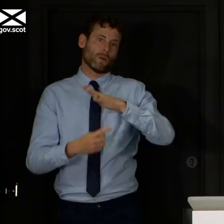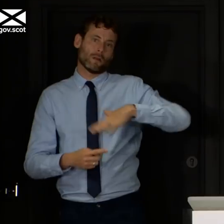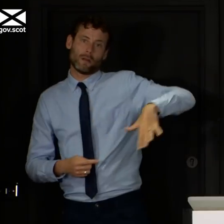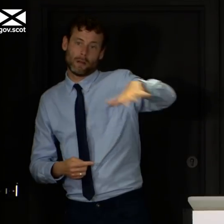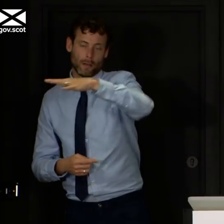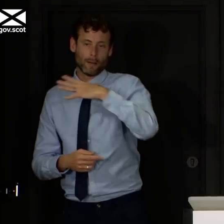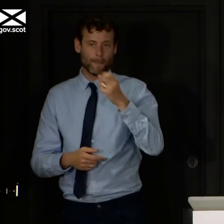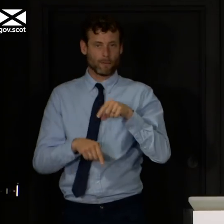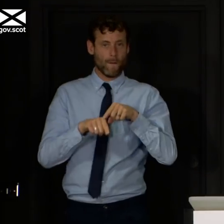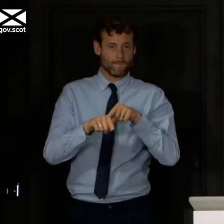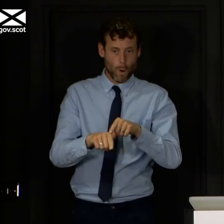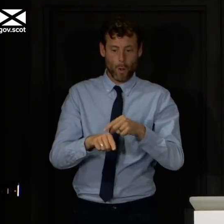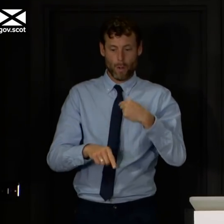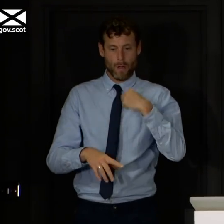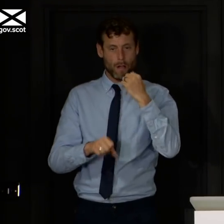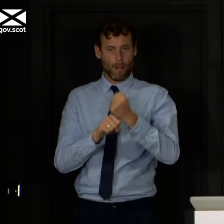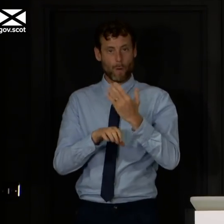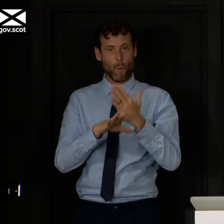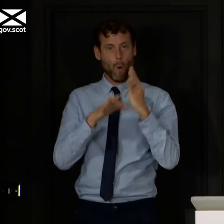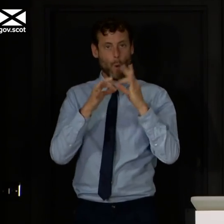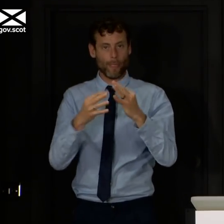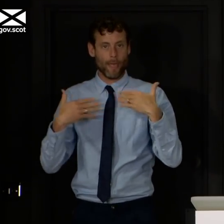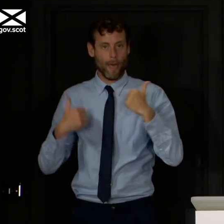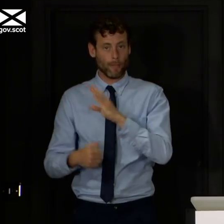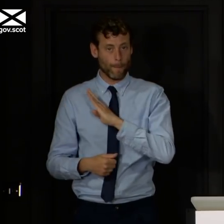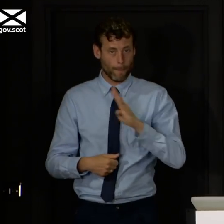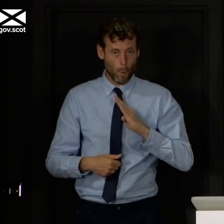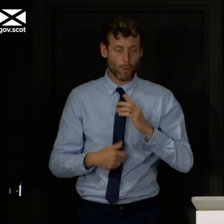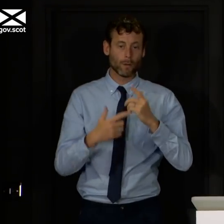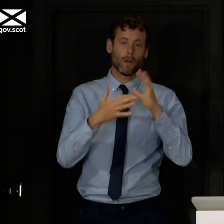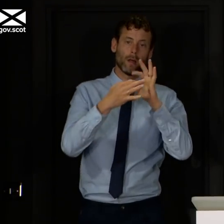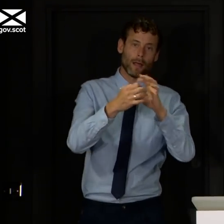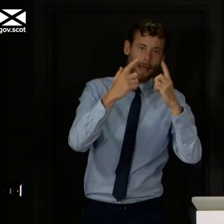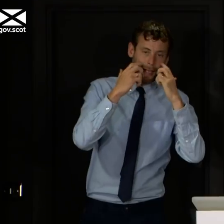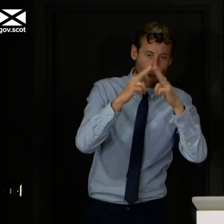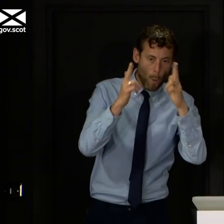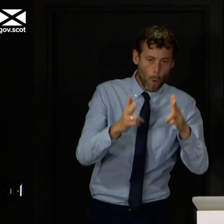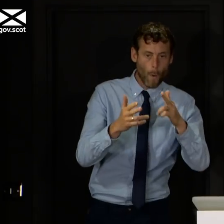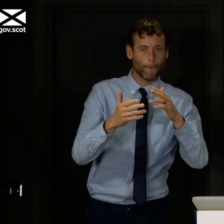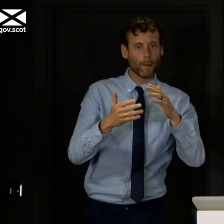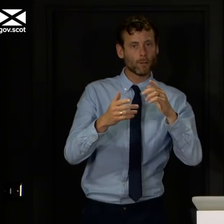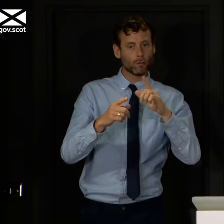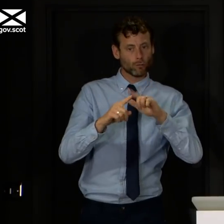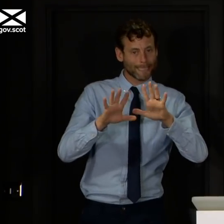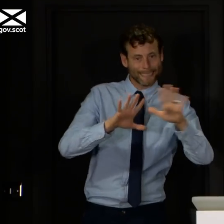means government working with health boards, and care home providers need to keep doing the right thing in care homes, but it means all of us as citizens need to keep doing the